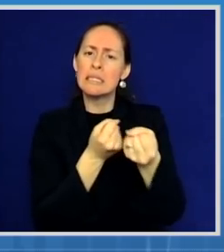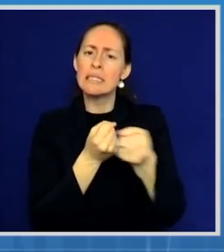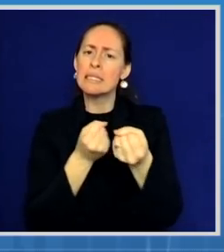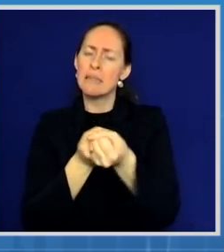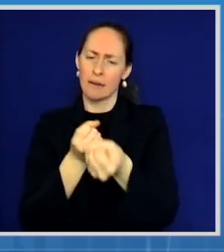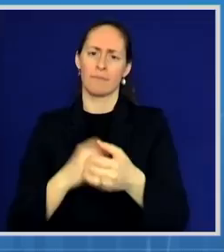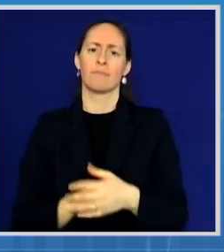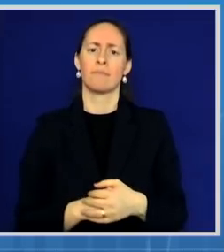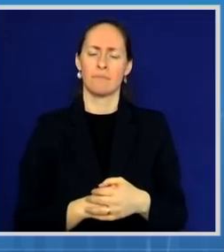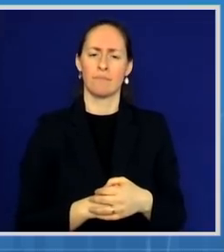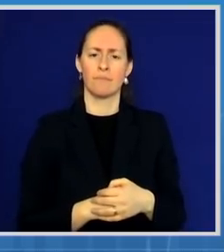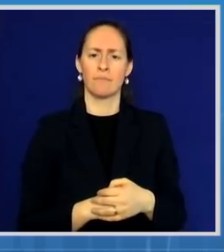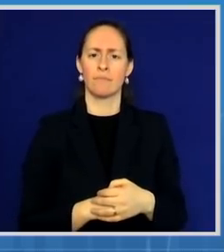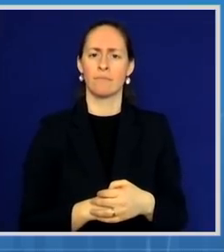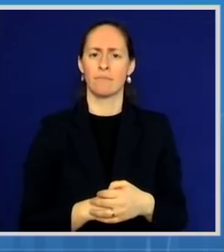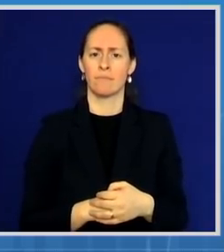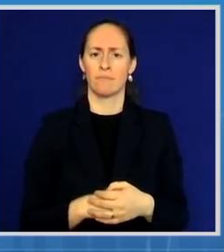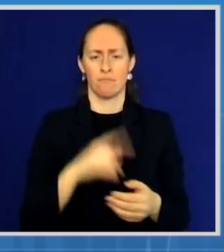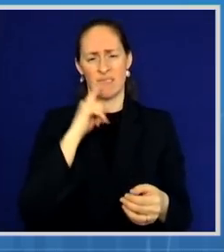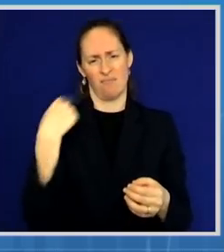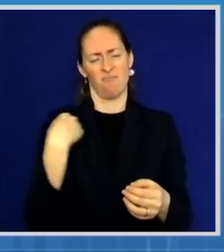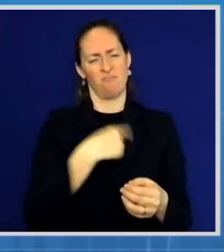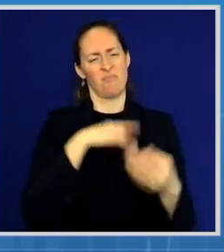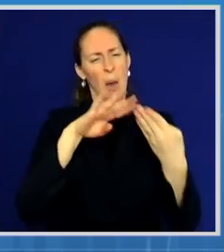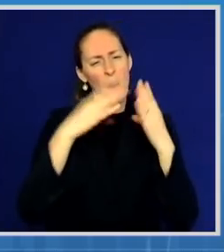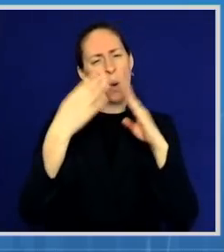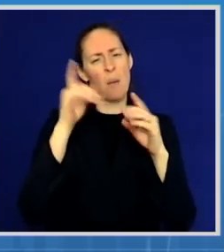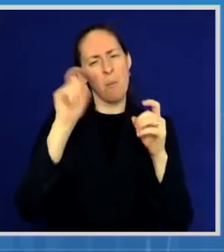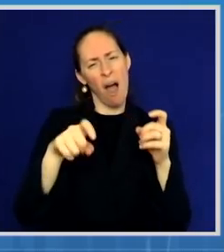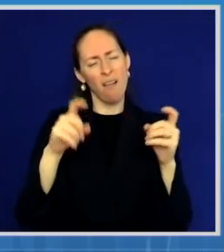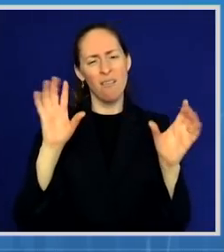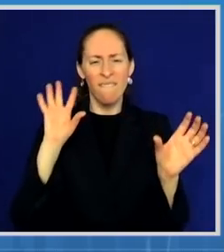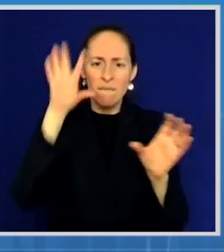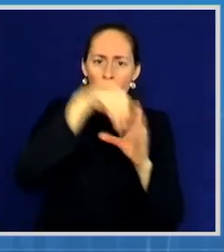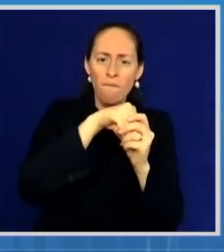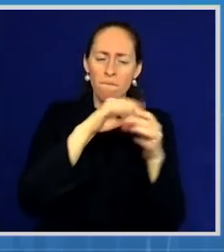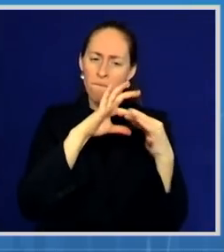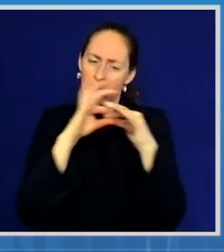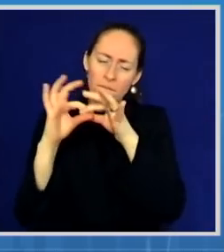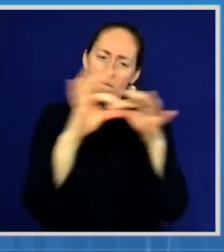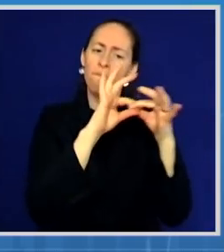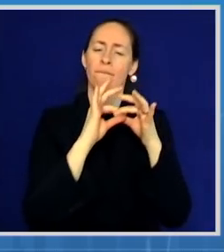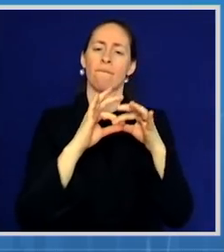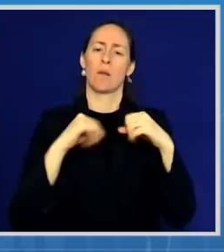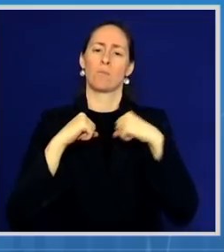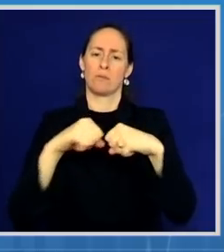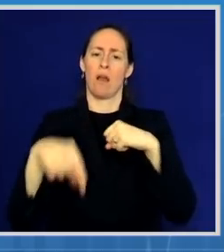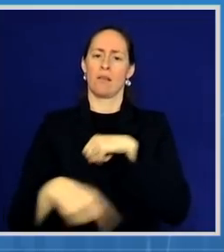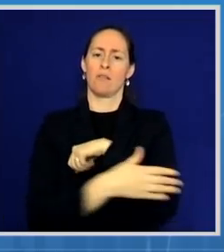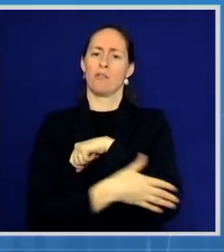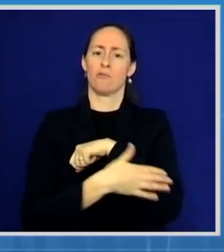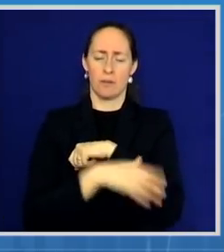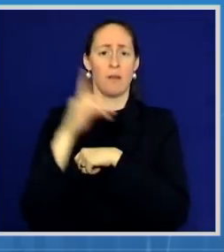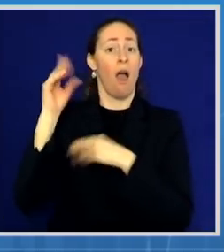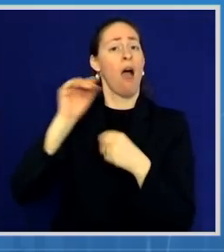that we're going to ultimately protect the country. And the government should make it as easy as possible, which is why we're so focused on access,